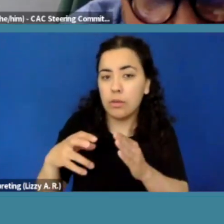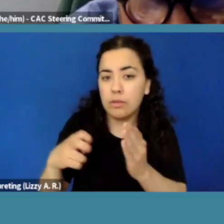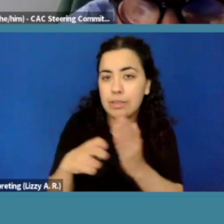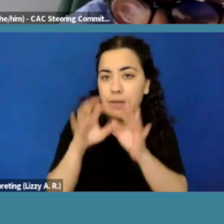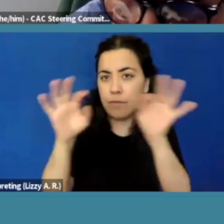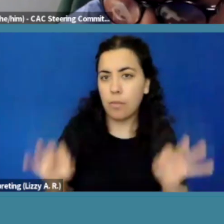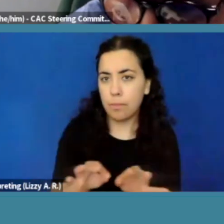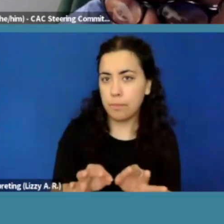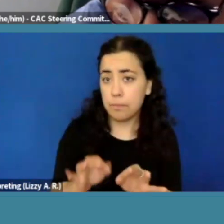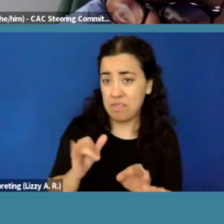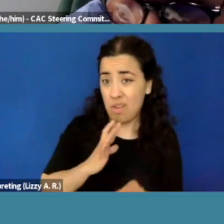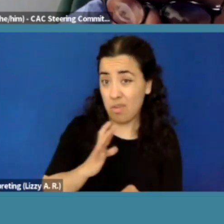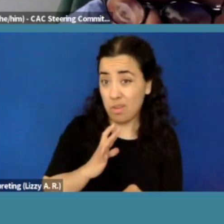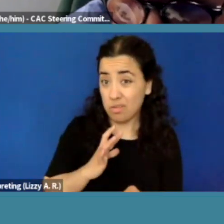This is Bill, if I can take this.